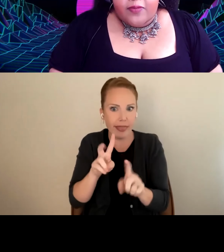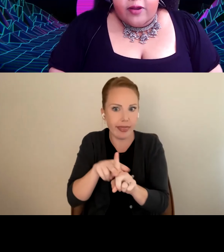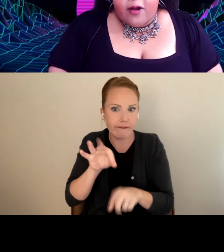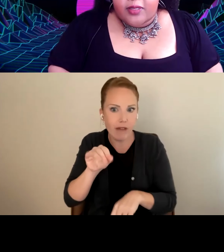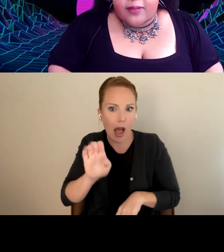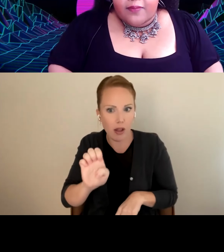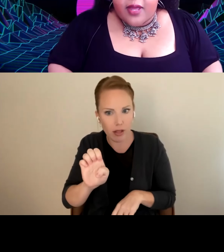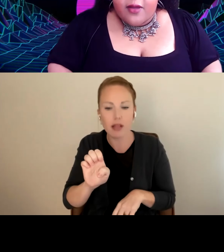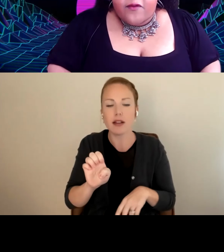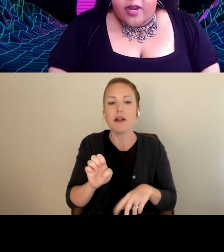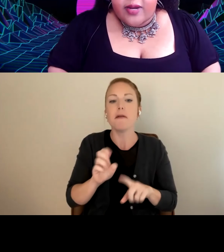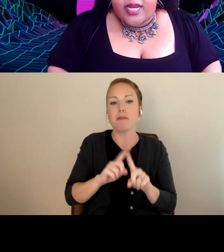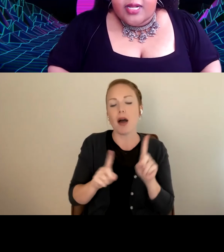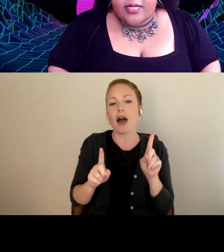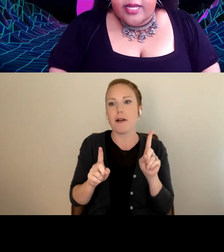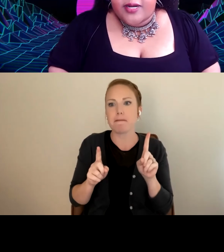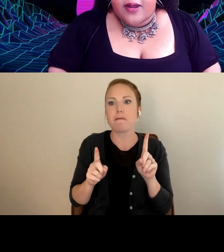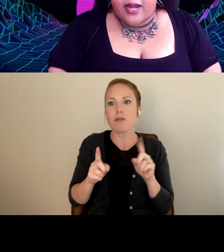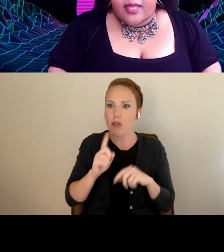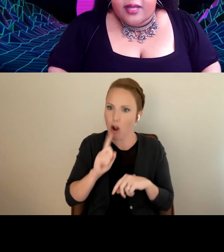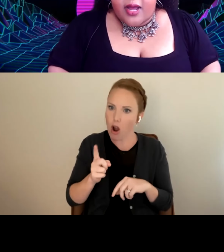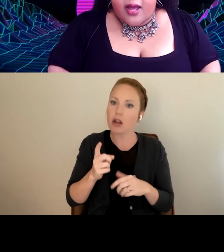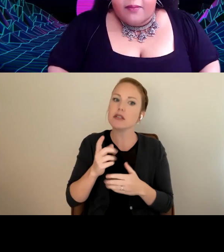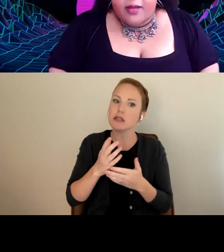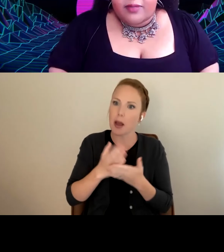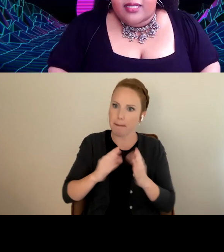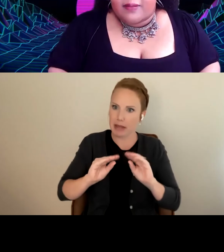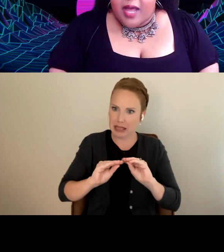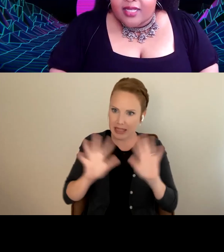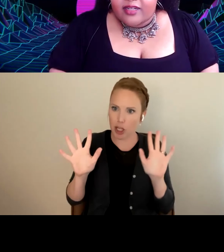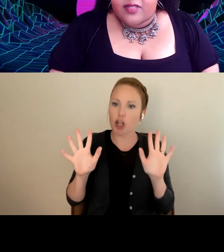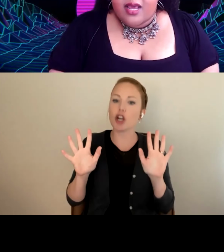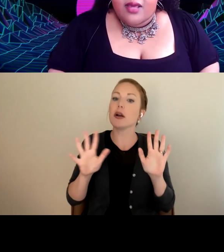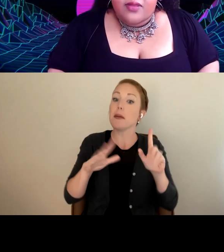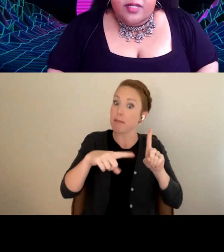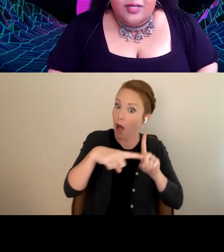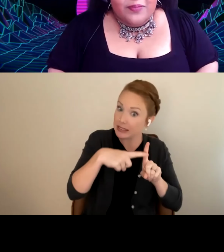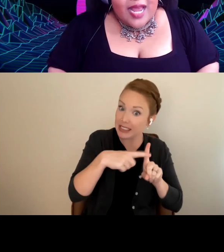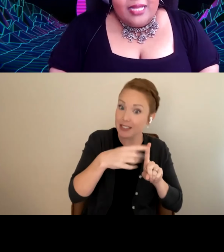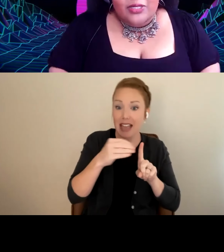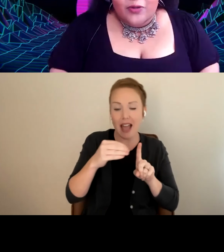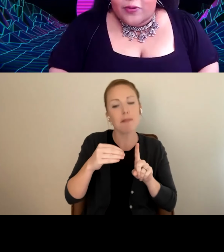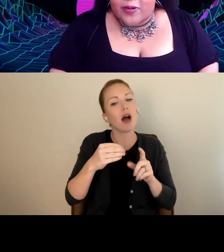there are some very clear I think upsides and positives, there are some not so great